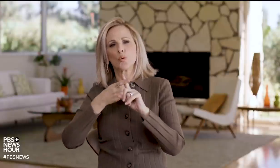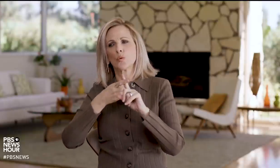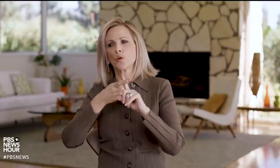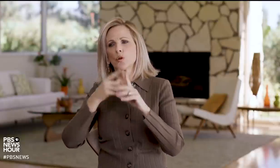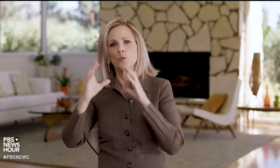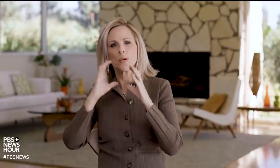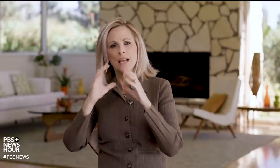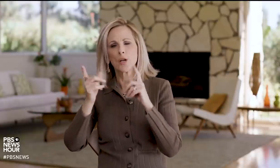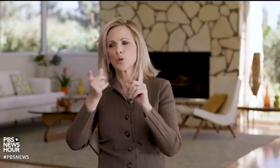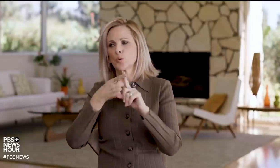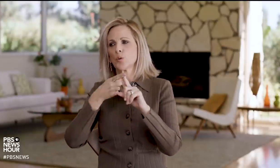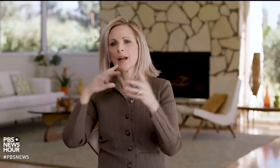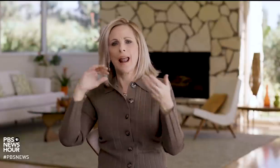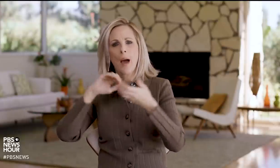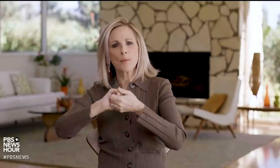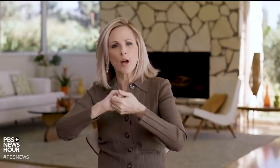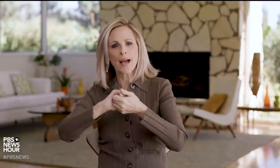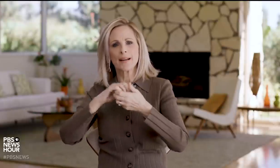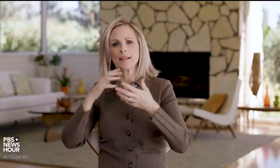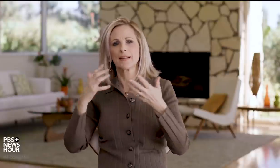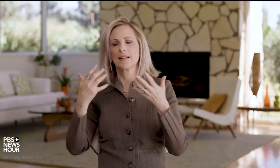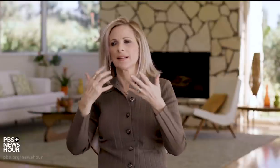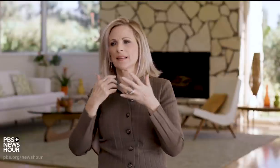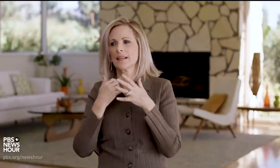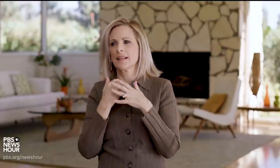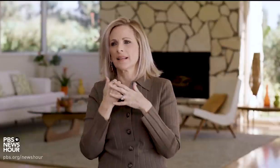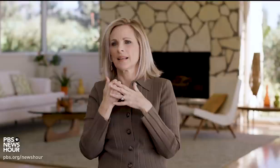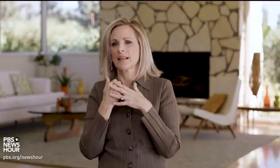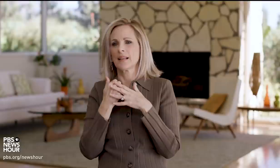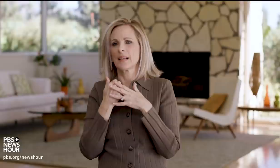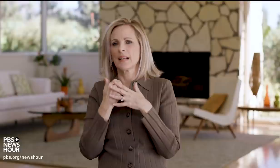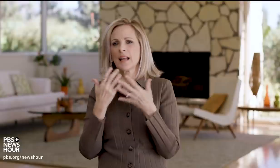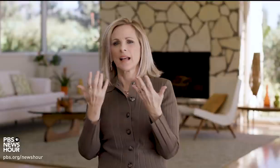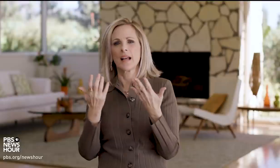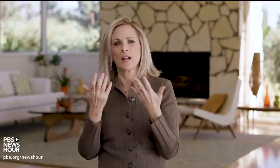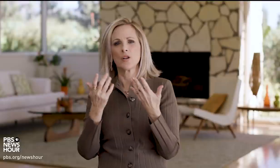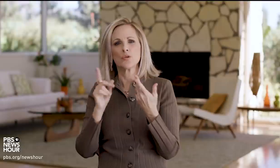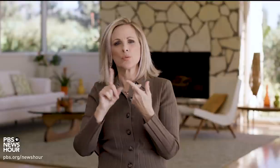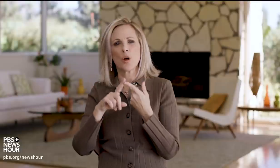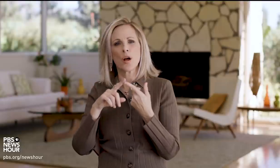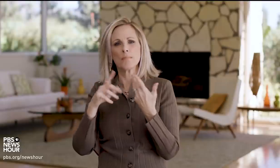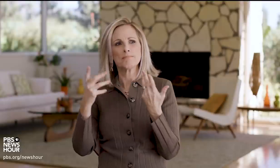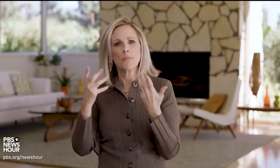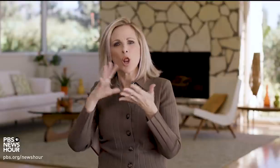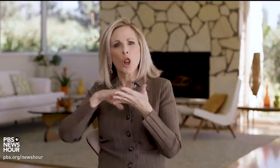And talk about how important it is to collaborate. To be able to give them a chance to well to learn where we all come